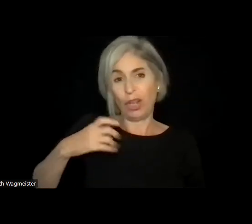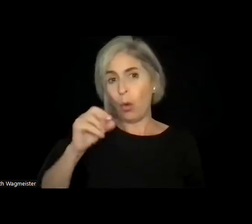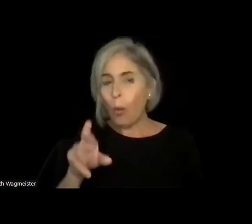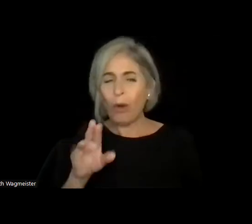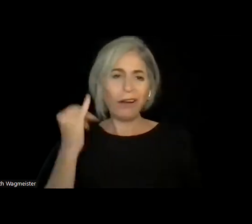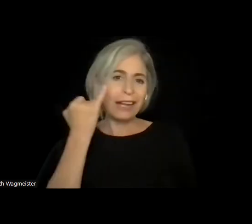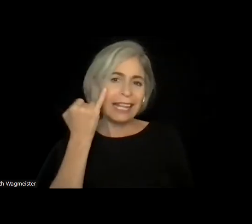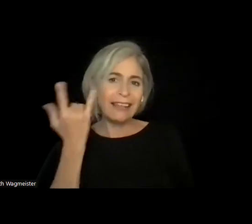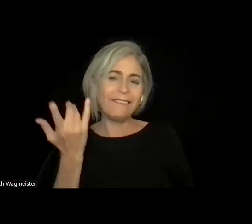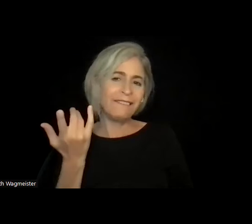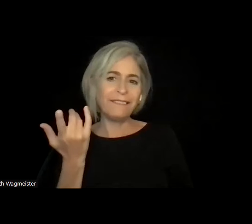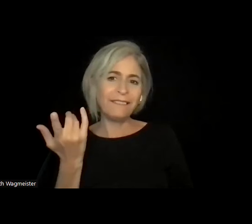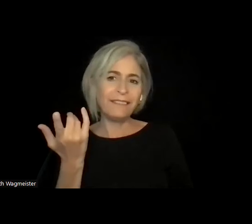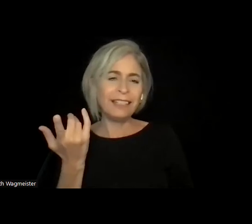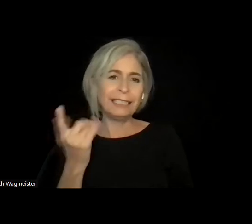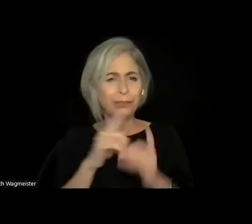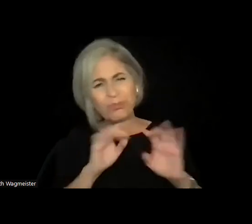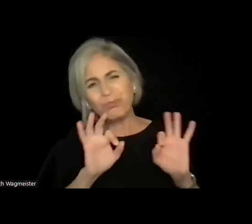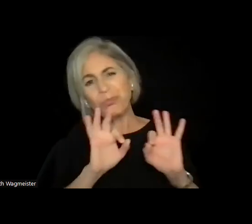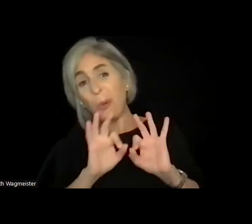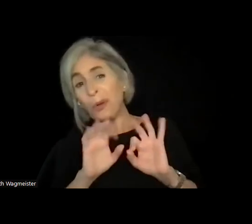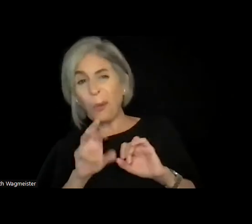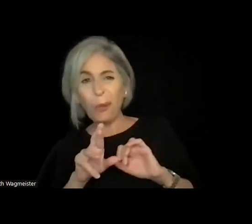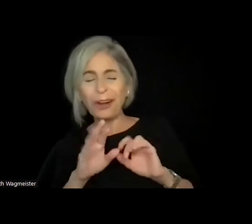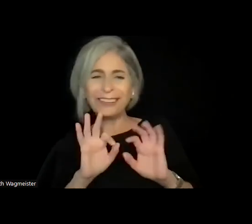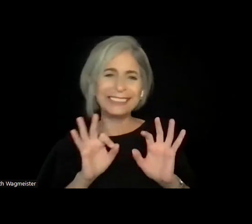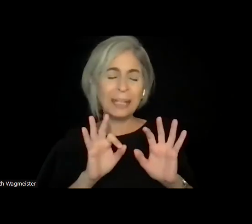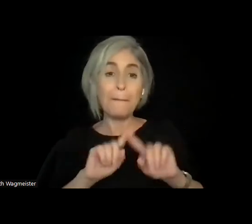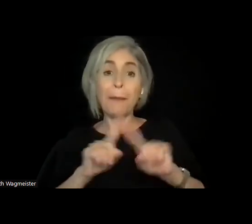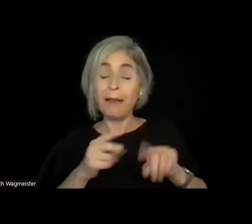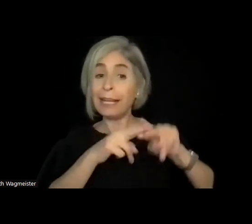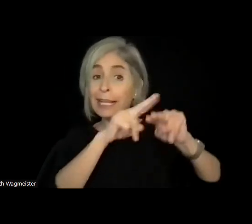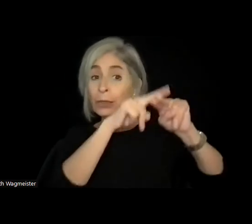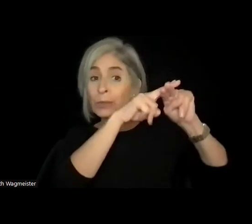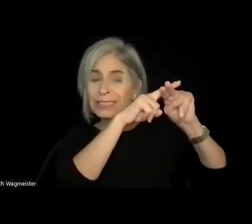but new emerging technologies